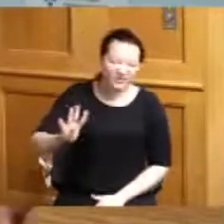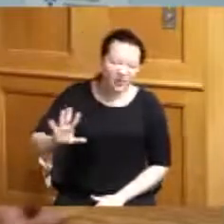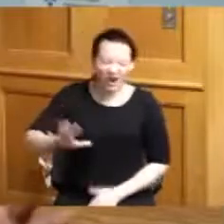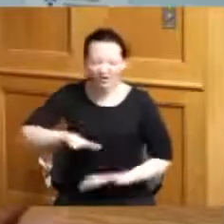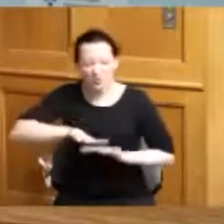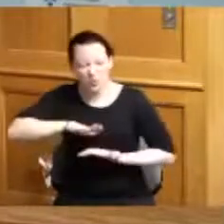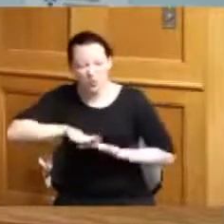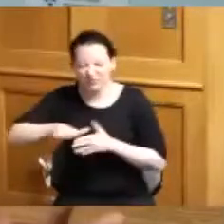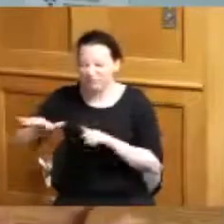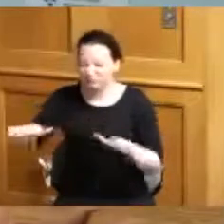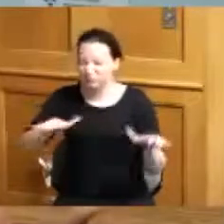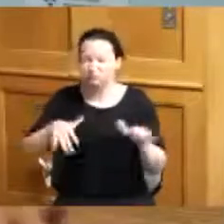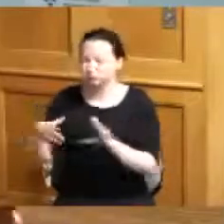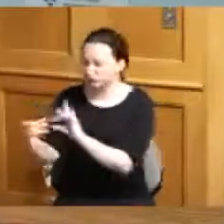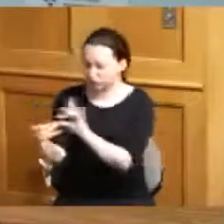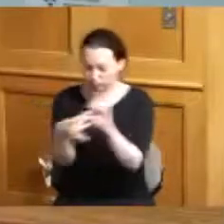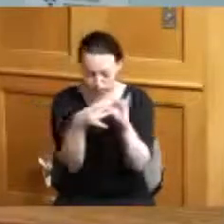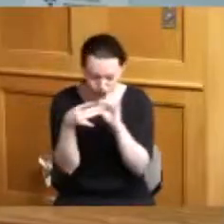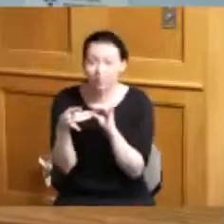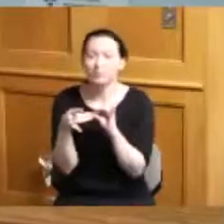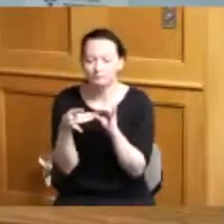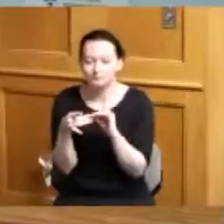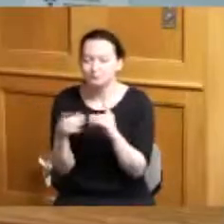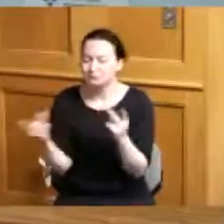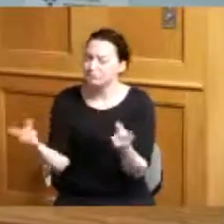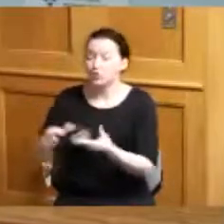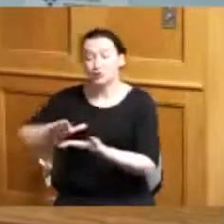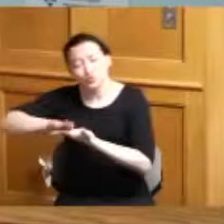to have are we going to hook up with all of them and they're going to come from the schools right